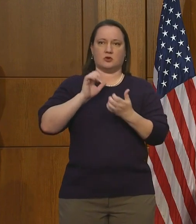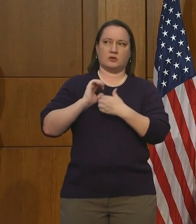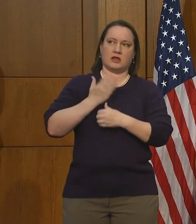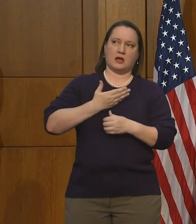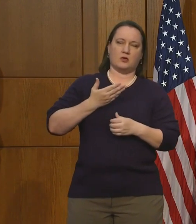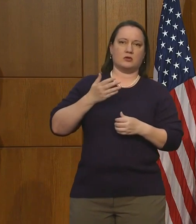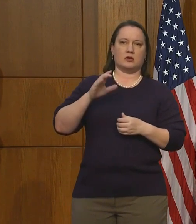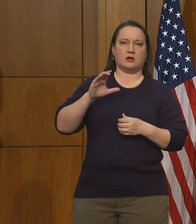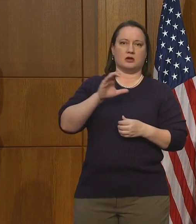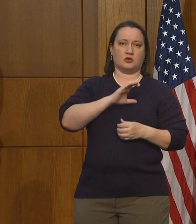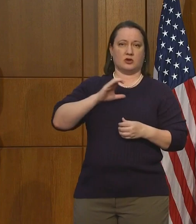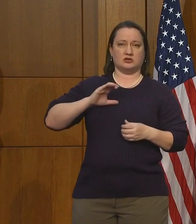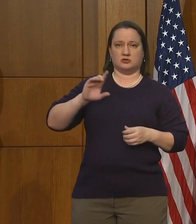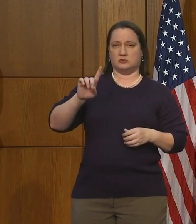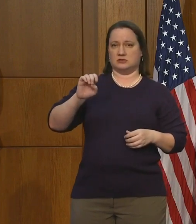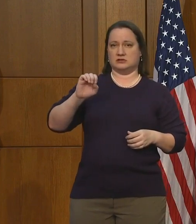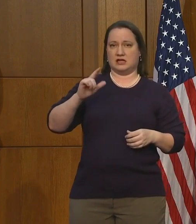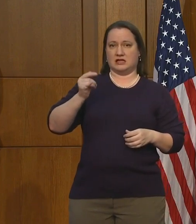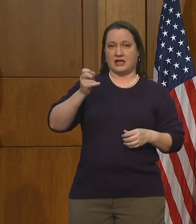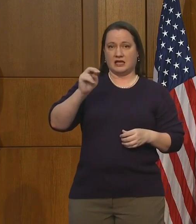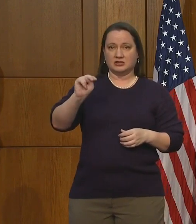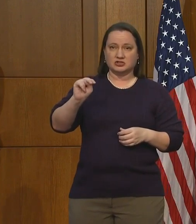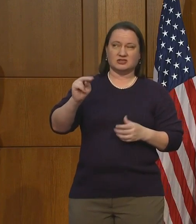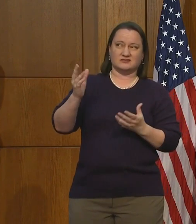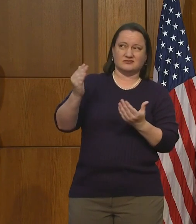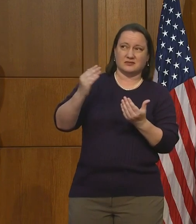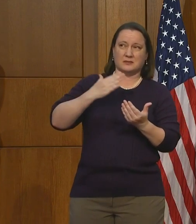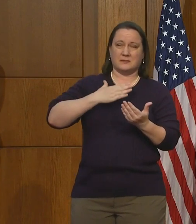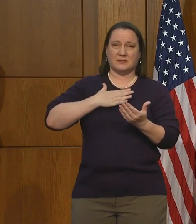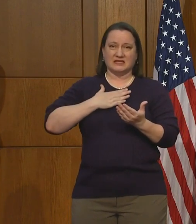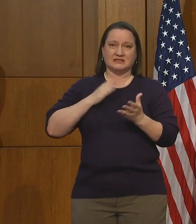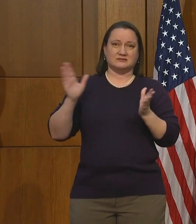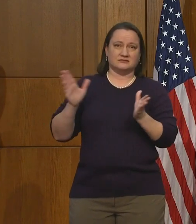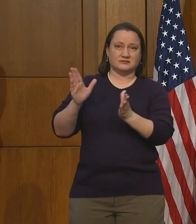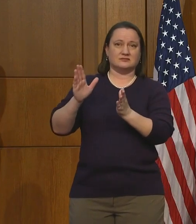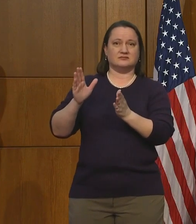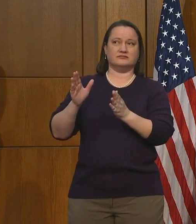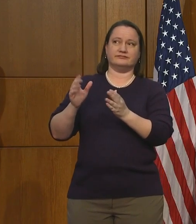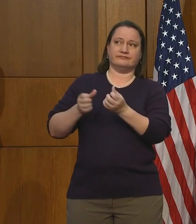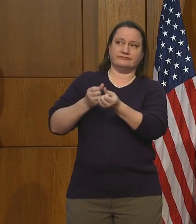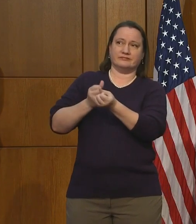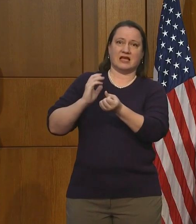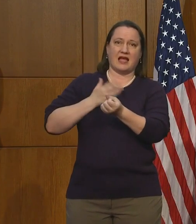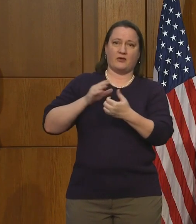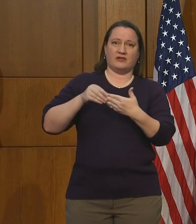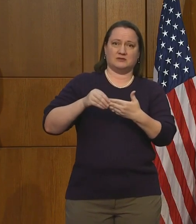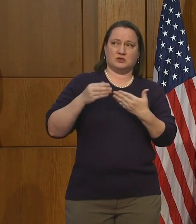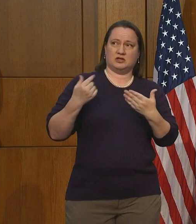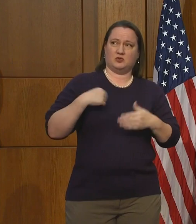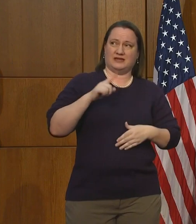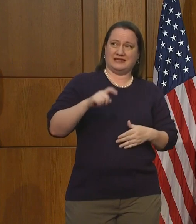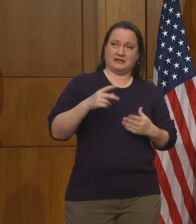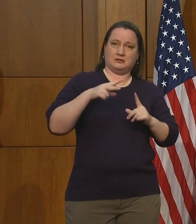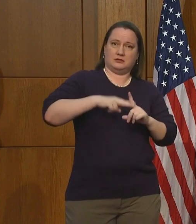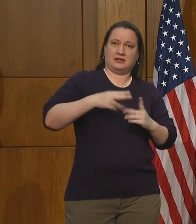OUR CONGRESSIONAL DELEGATION AND ASK THEM TO HELP ME PUSH FOR THE FLEXIBILITY THAT WE